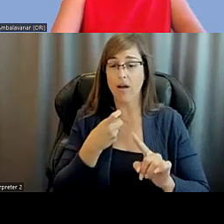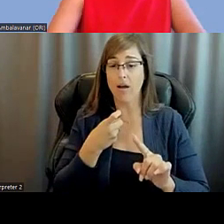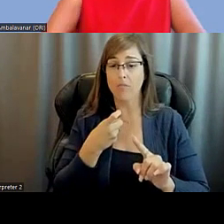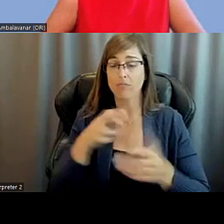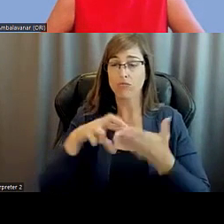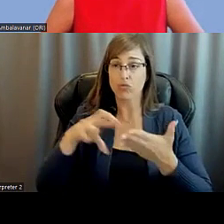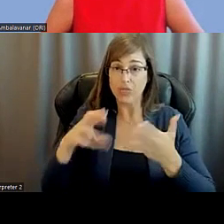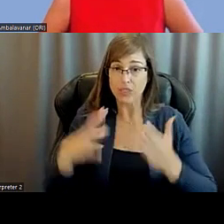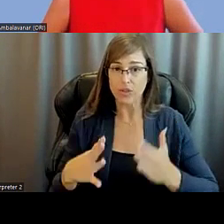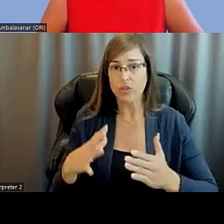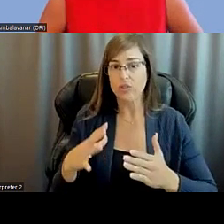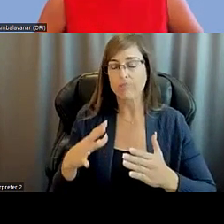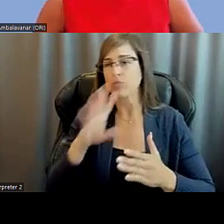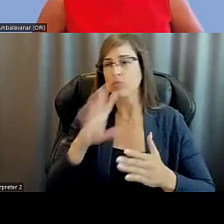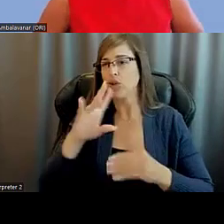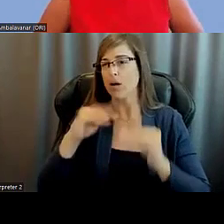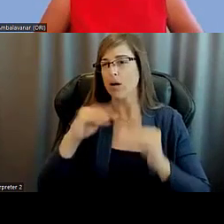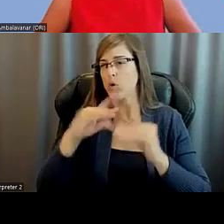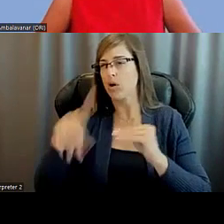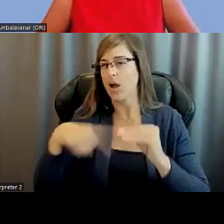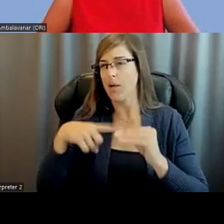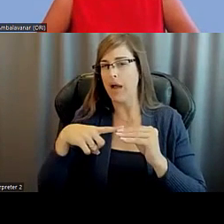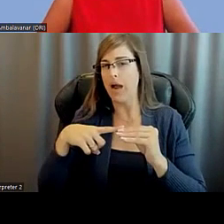let's talk a little more about what happens.